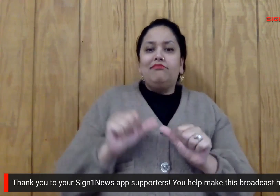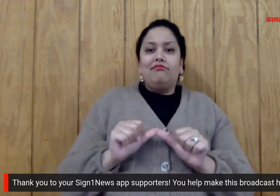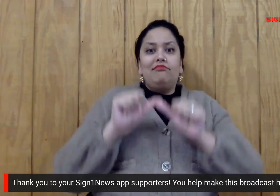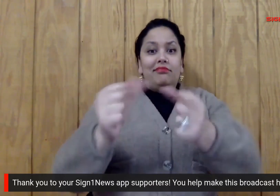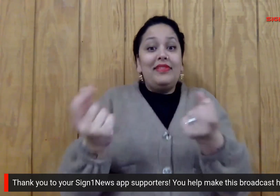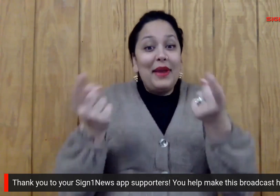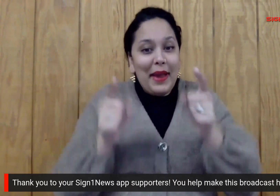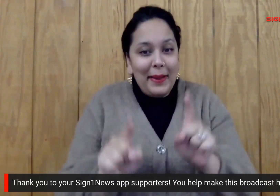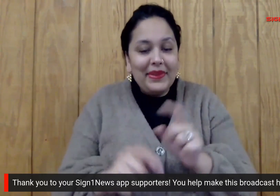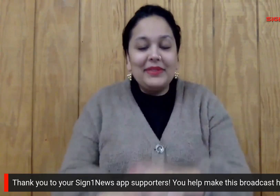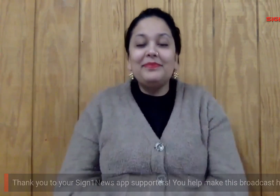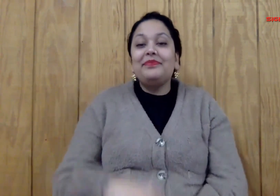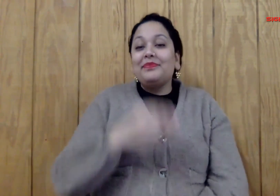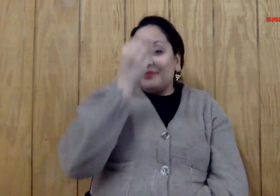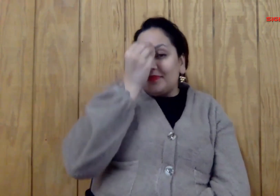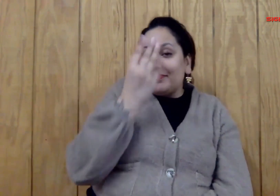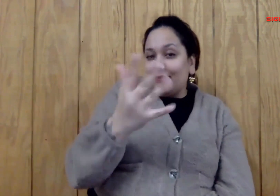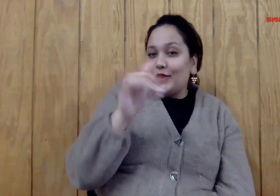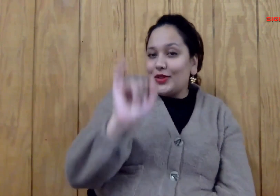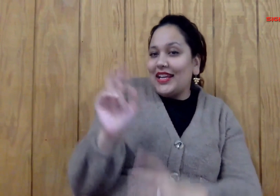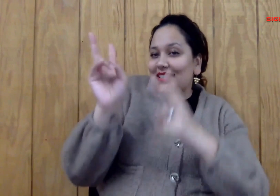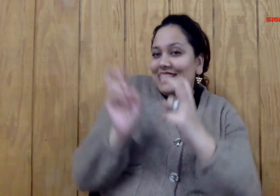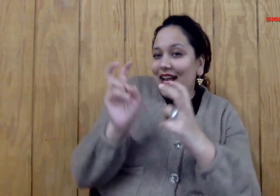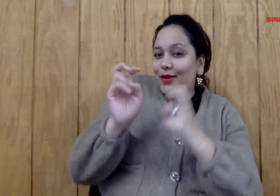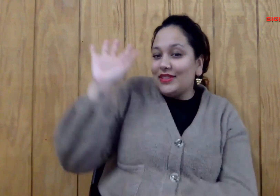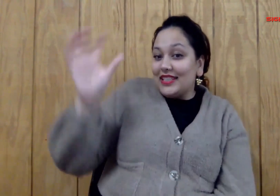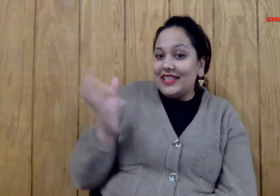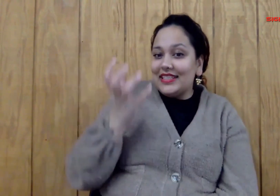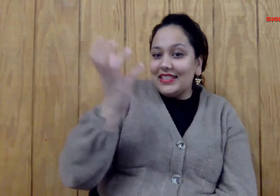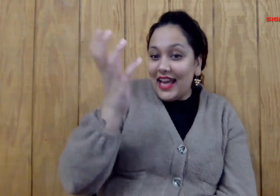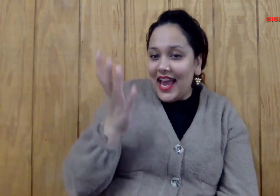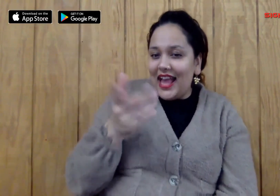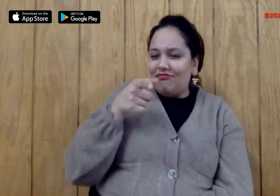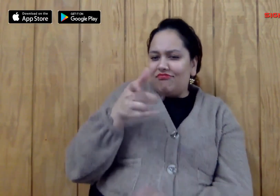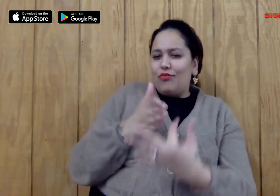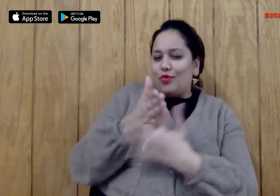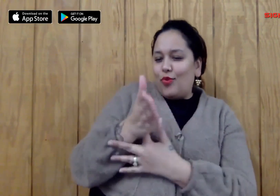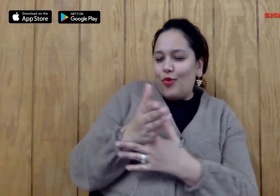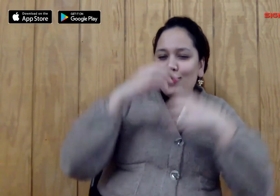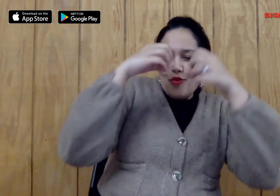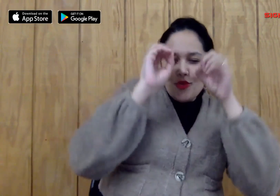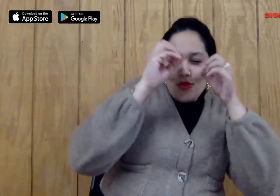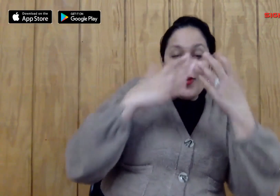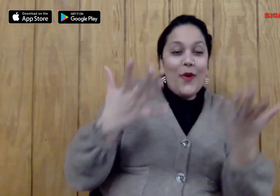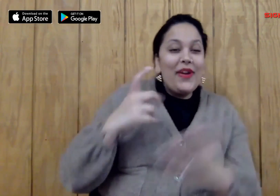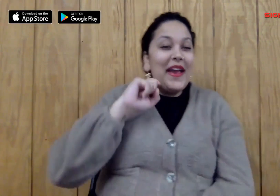make this broadcast happen. You can download the sign One news app by heading to the app store or Google Play